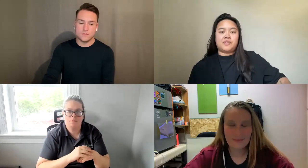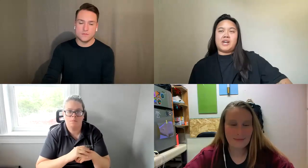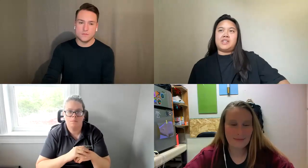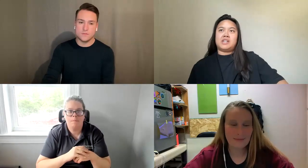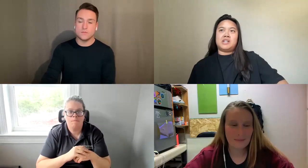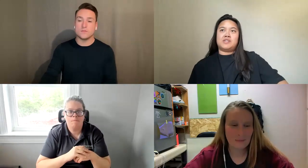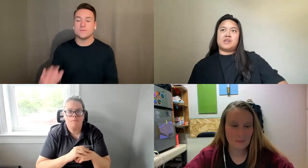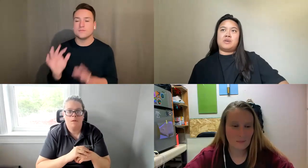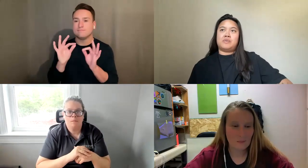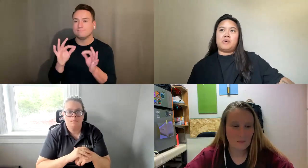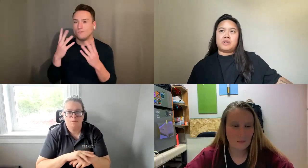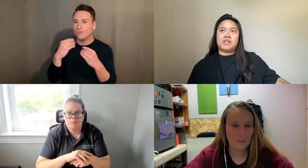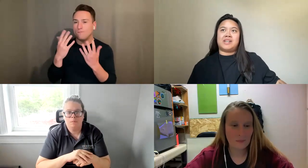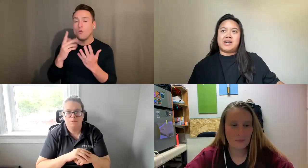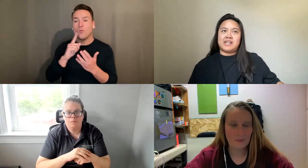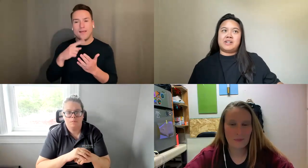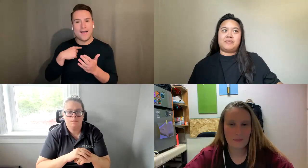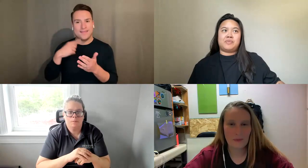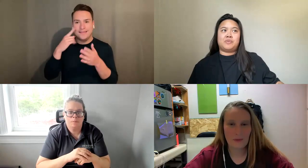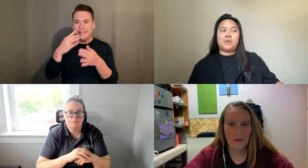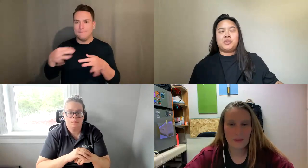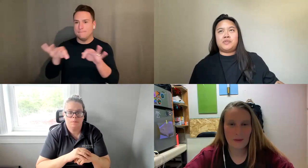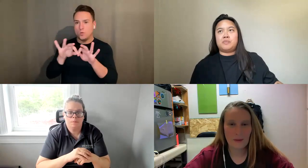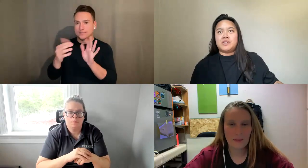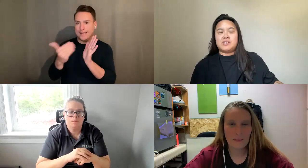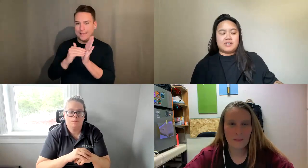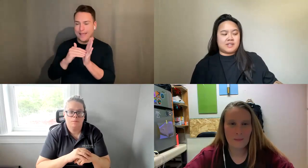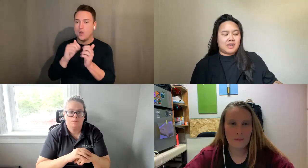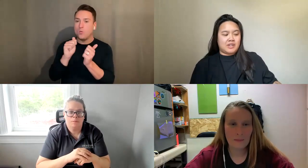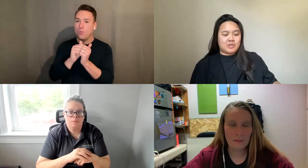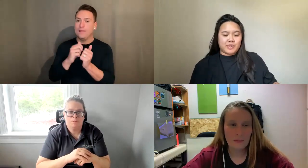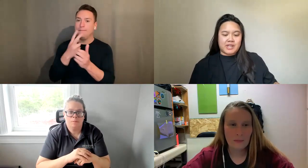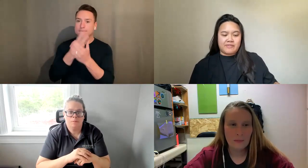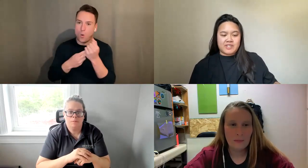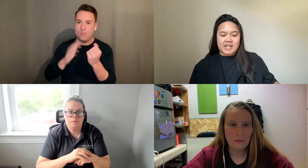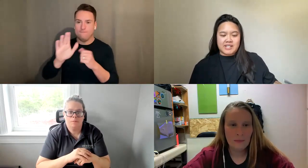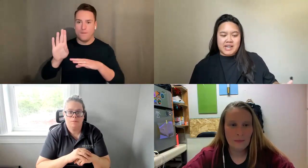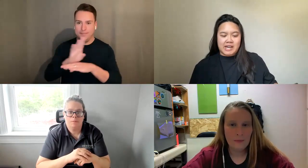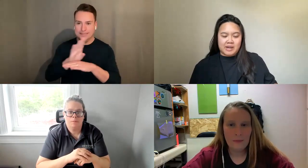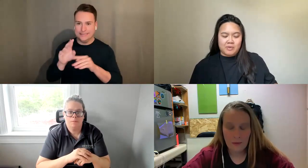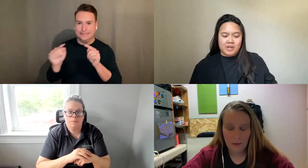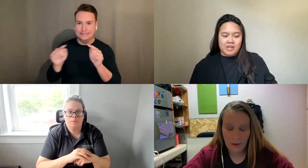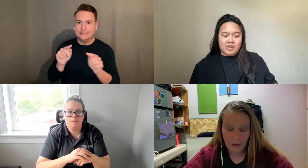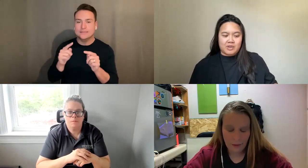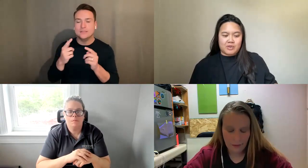I think it's so important, again, with both of your businesses to really emphasize how